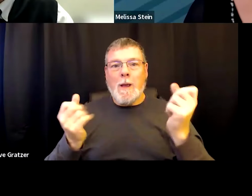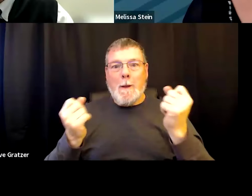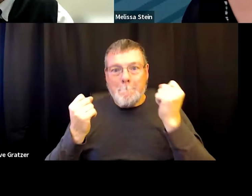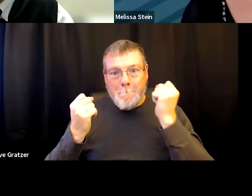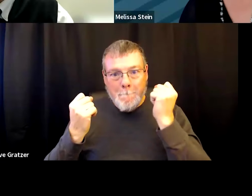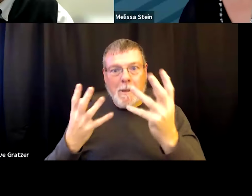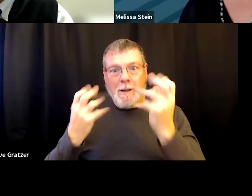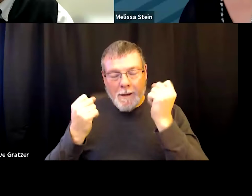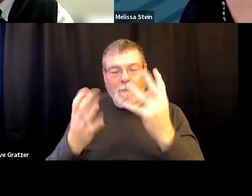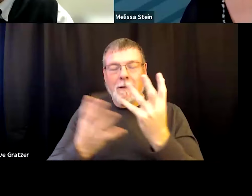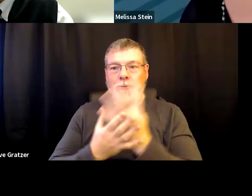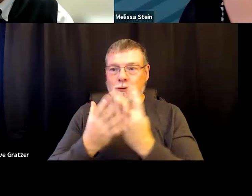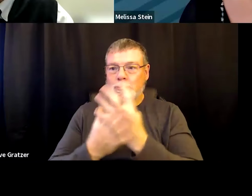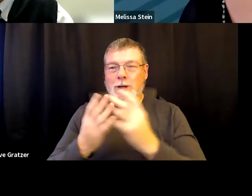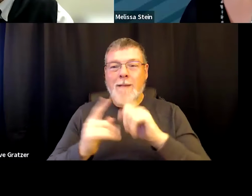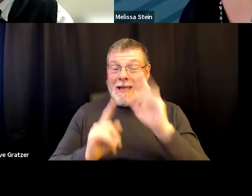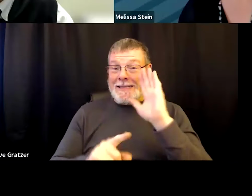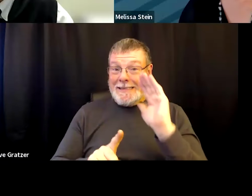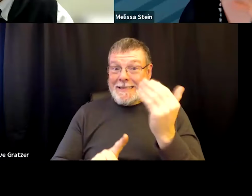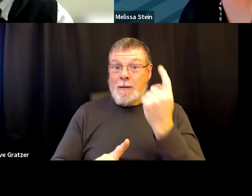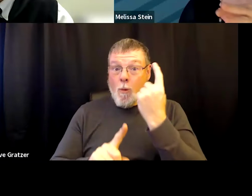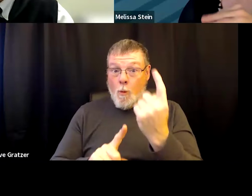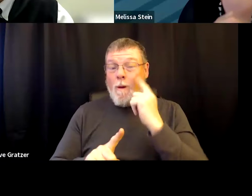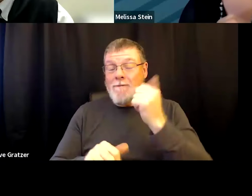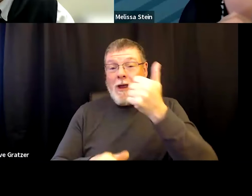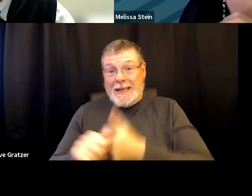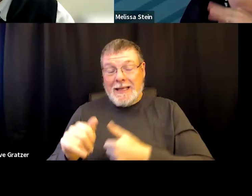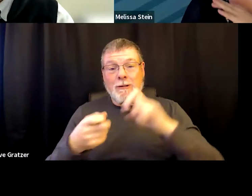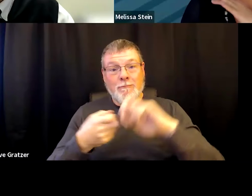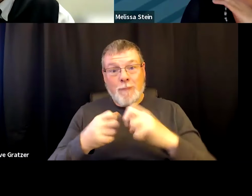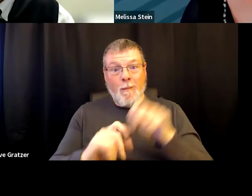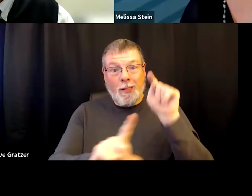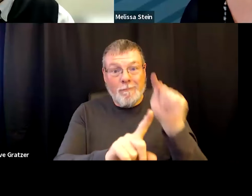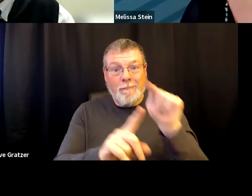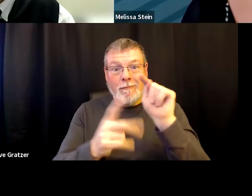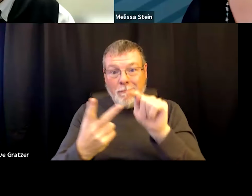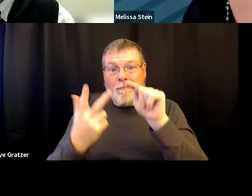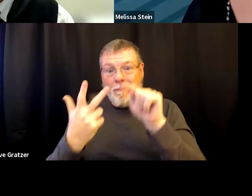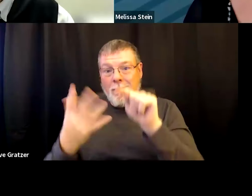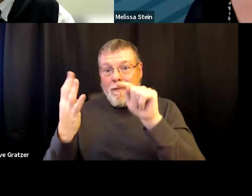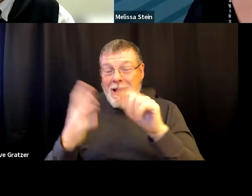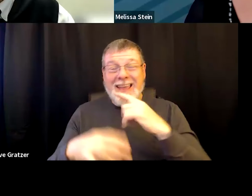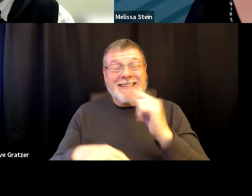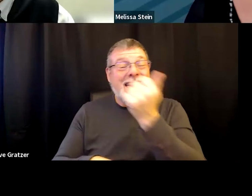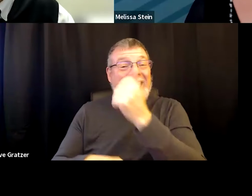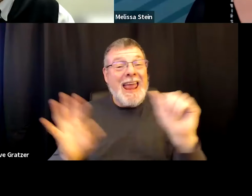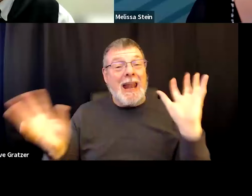but there seems to be one screening for every issue. Are there any comprehensive screening tools that you would recommend